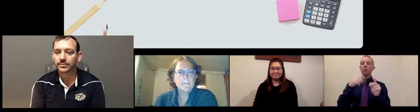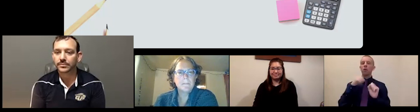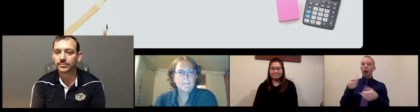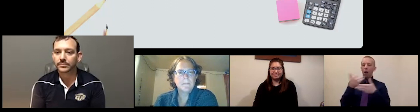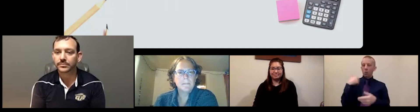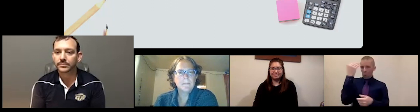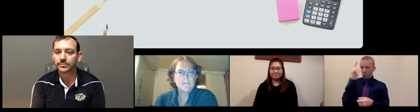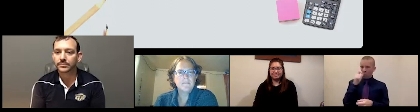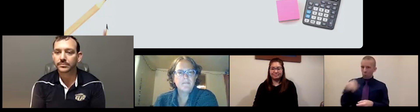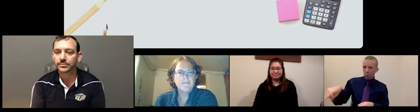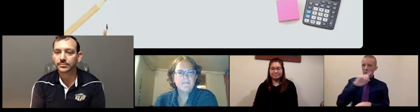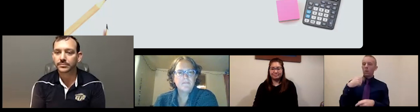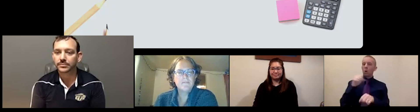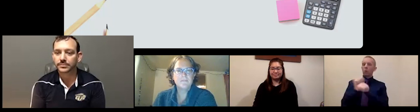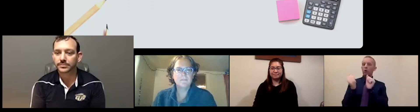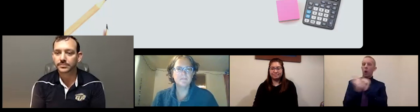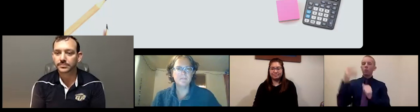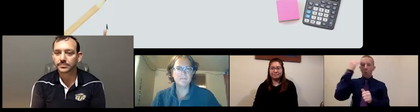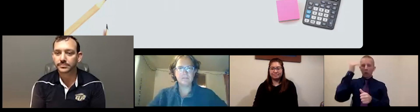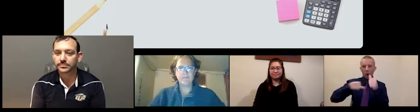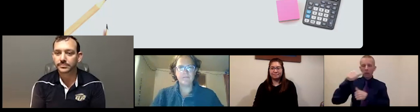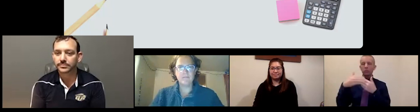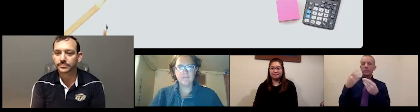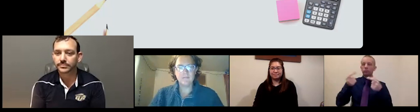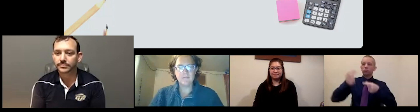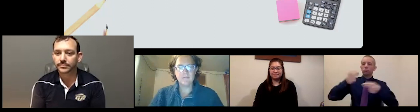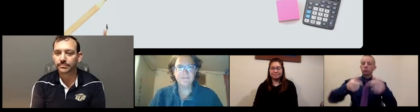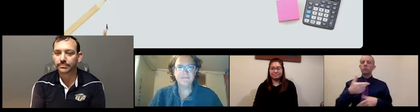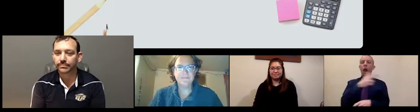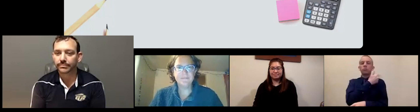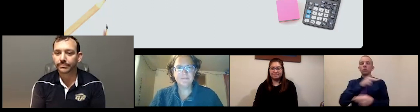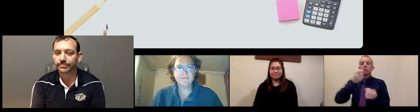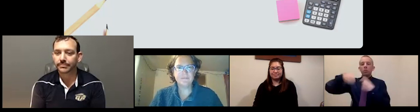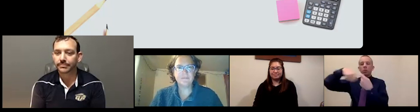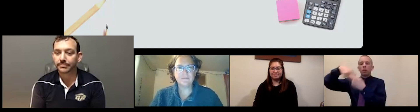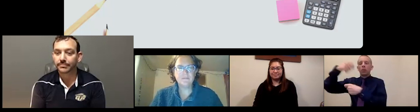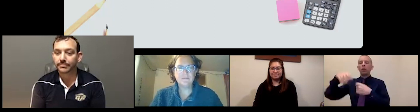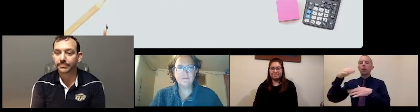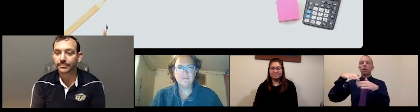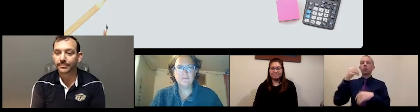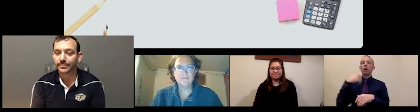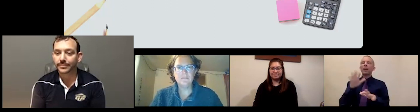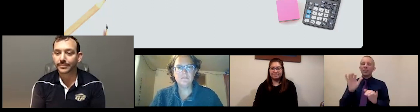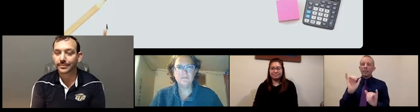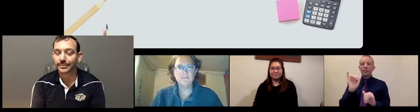I can work with people who I know which makes it easier. Hospitals have constant changes of who’s on duty.